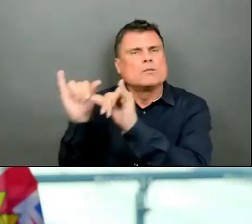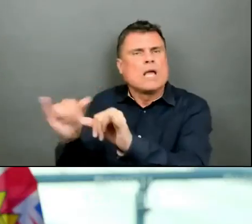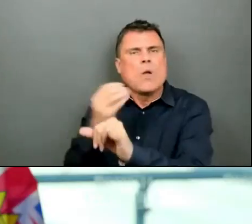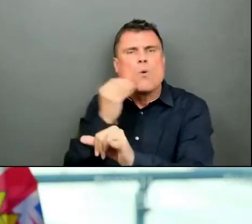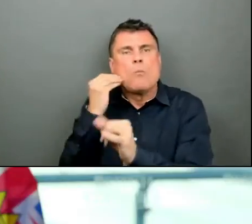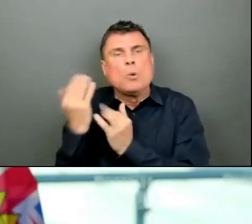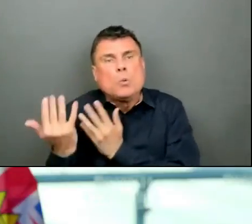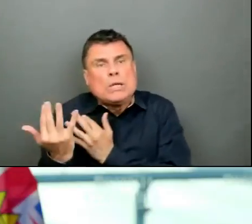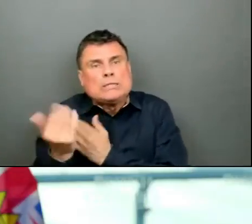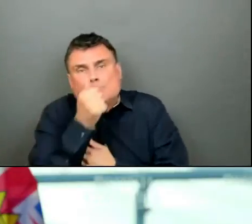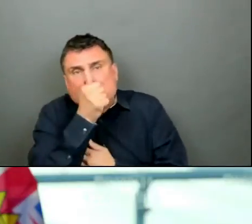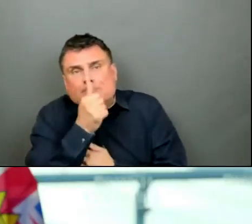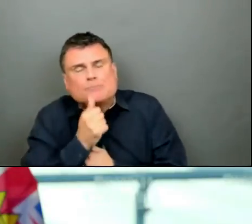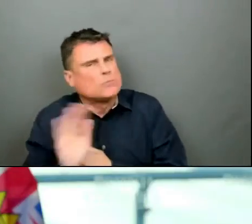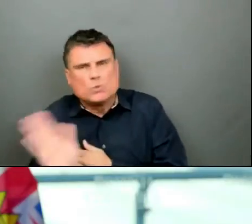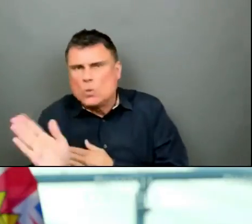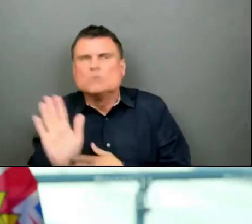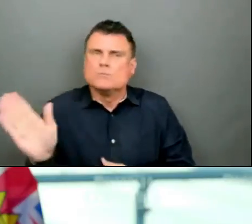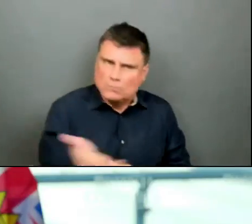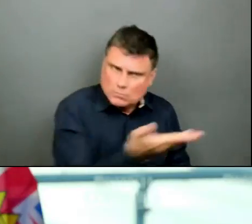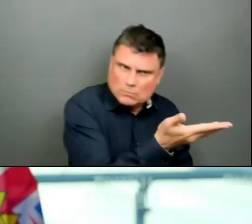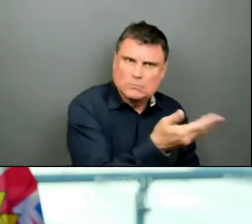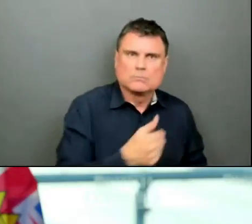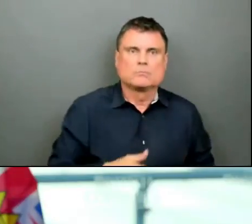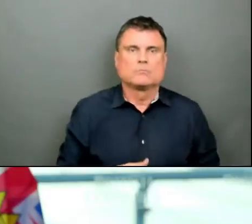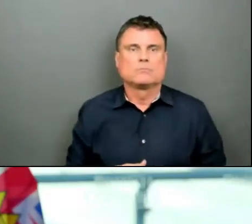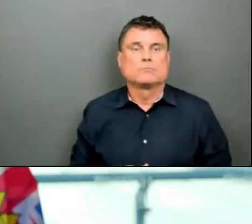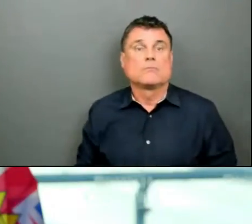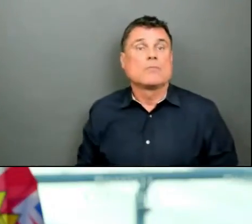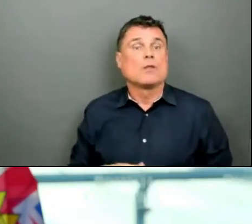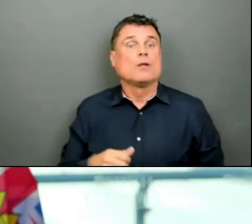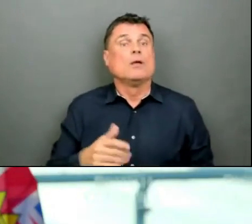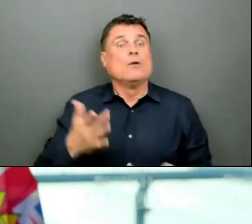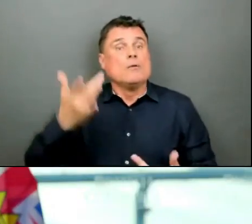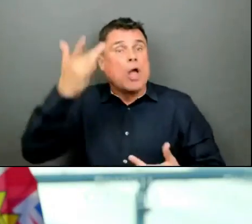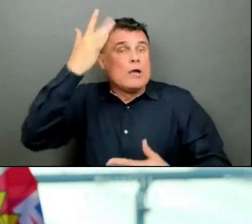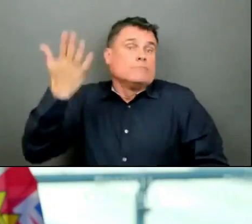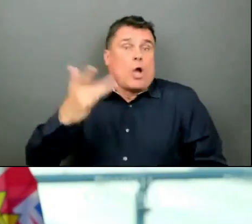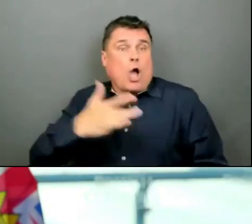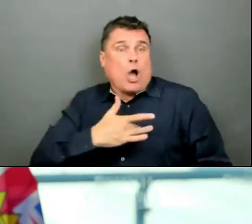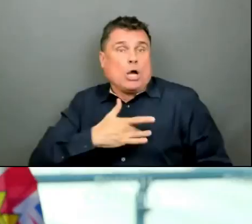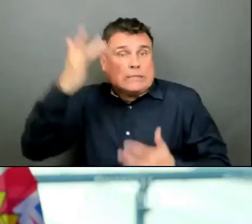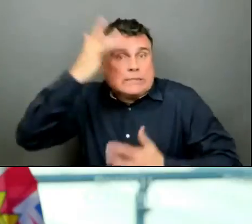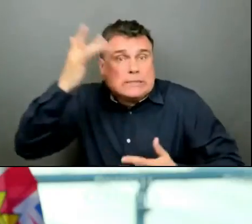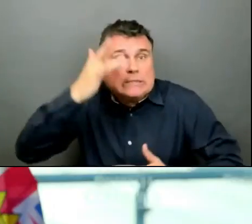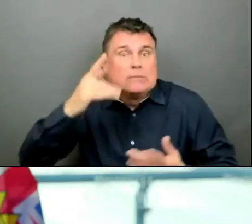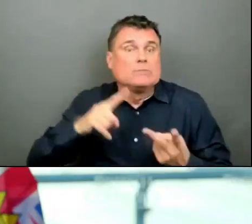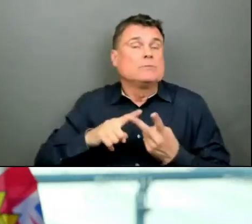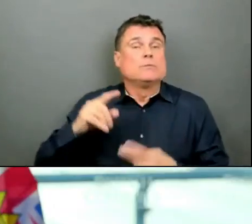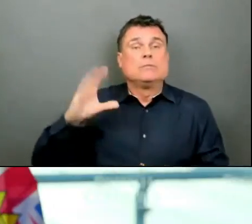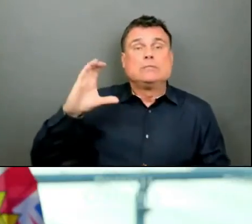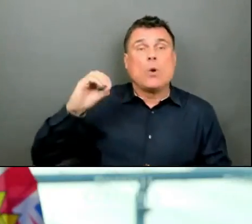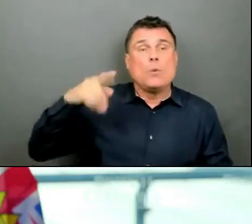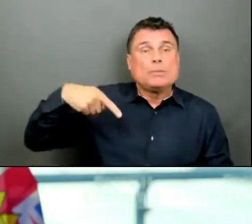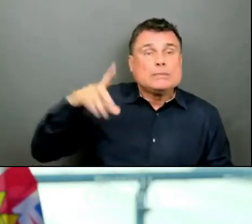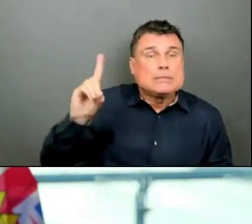everything from heart, from people who have COPD, people who are waiting because they have concerns about COVID